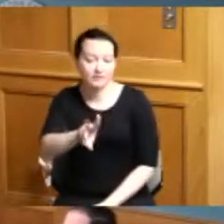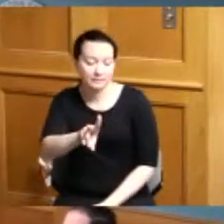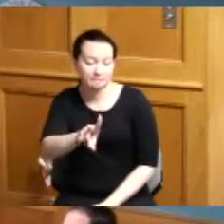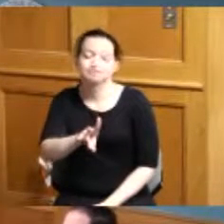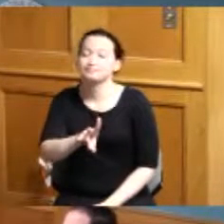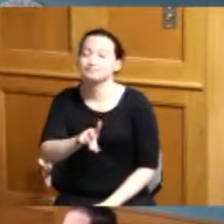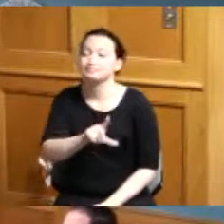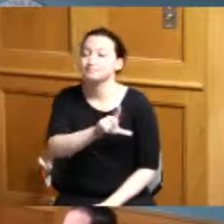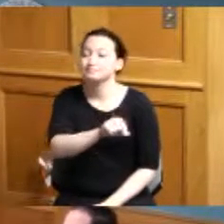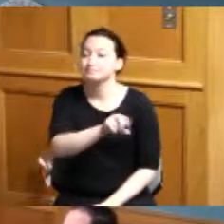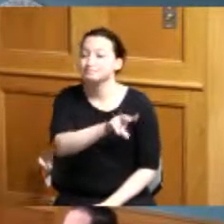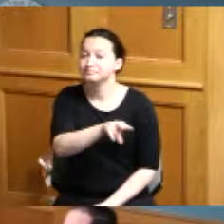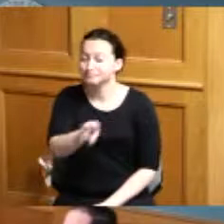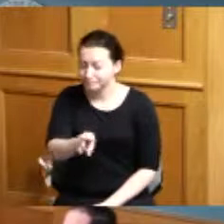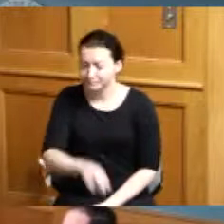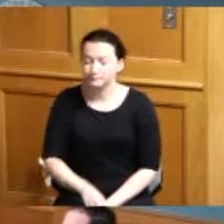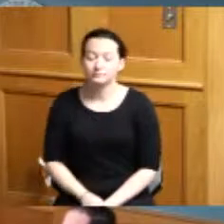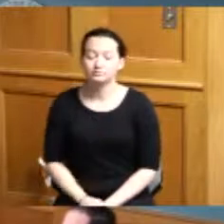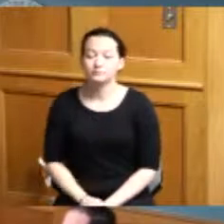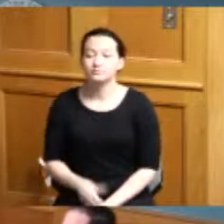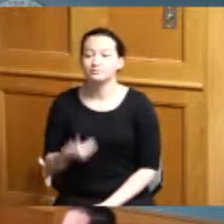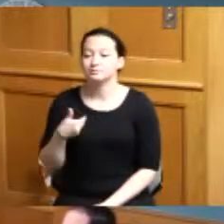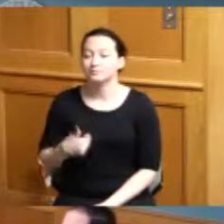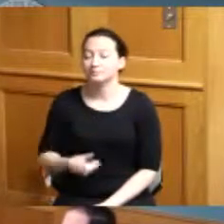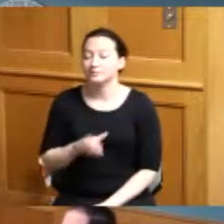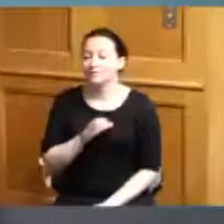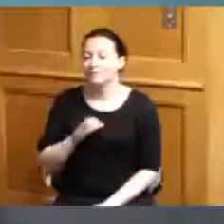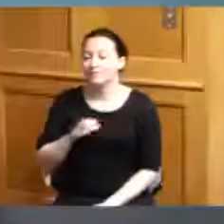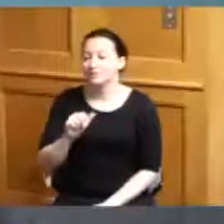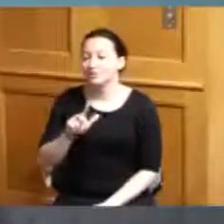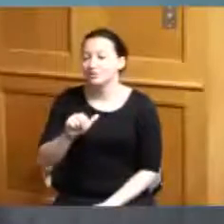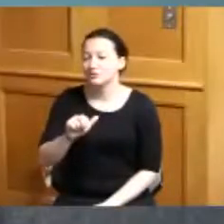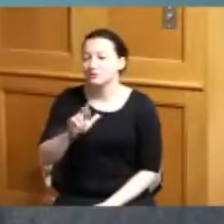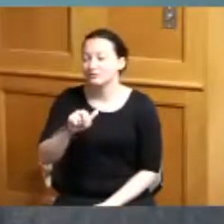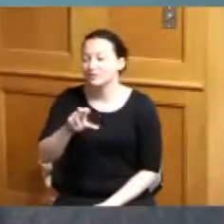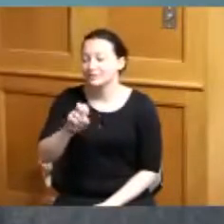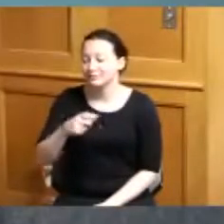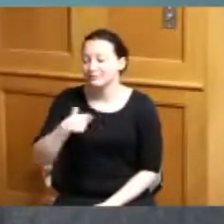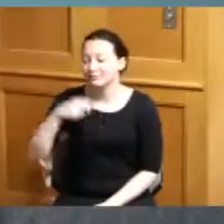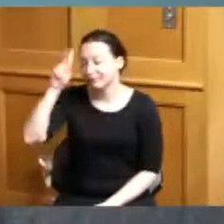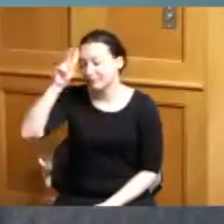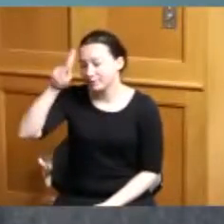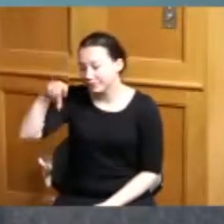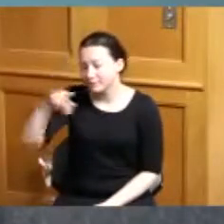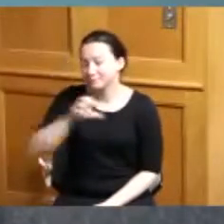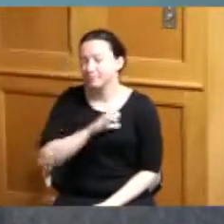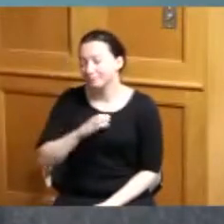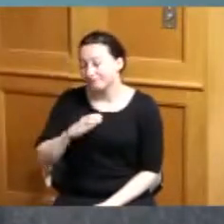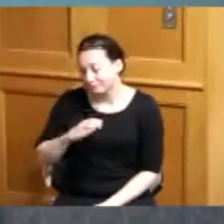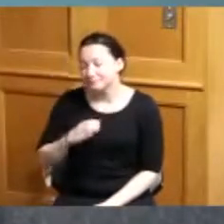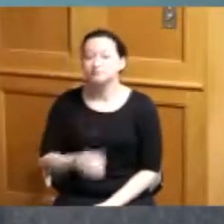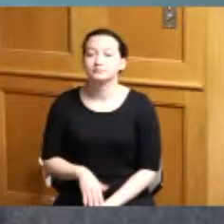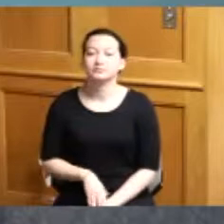2022 I am Commissioner Alicia Reese I'm the Vice President of the Commission and I'm going